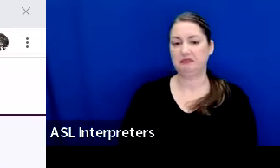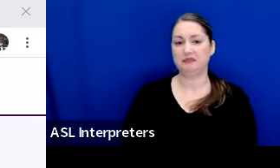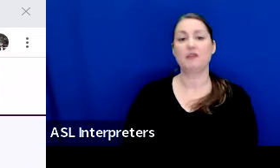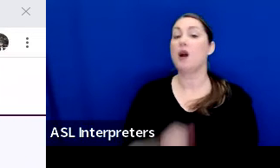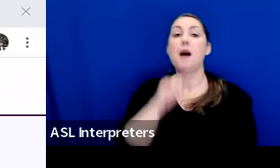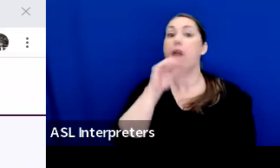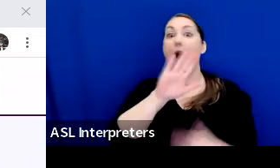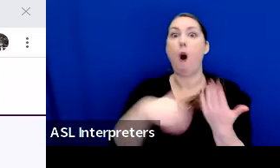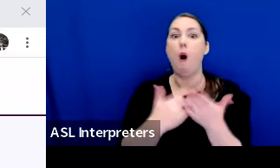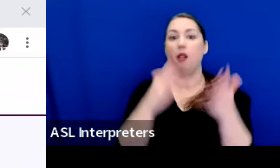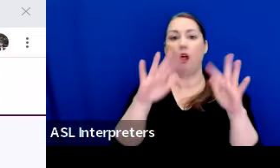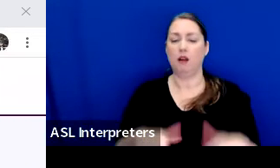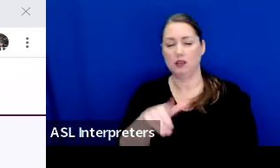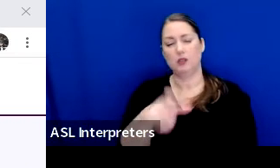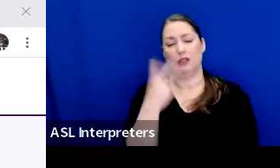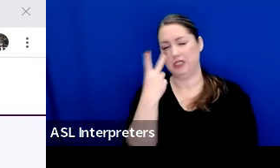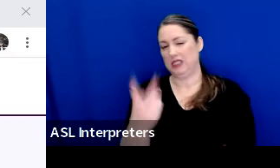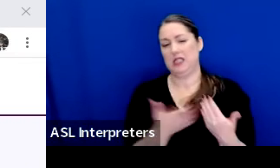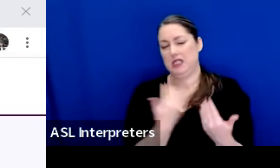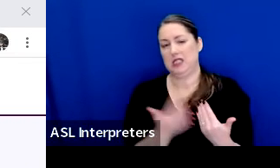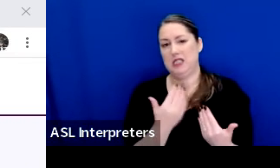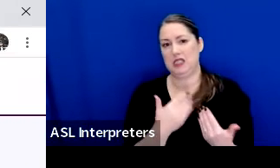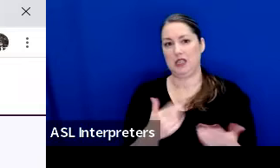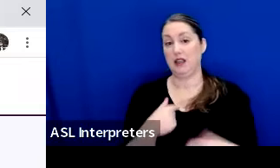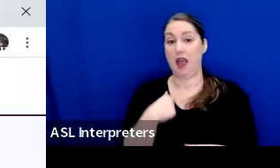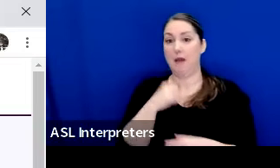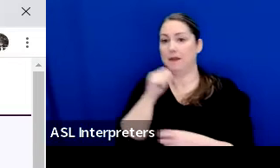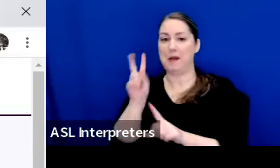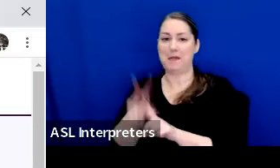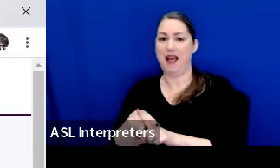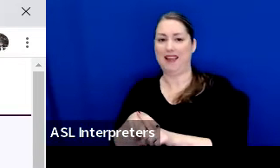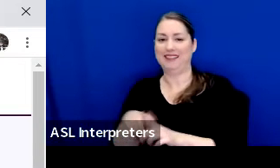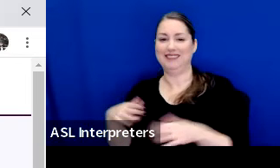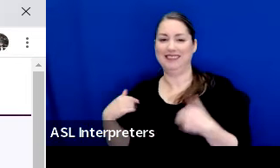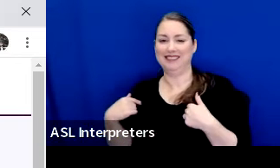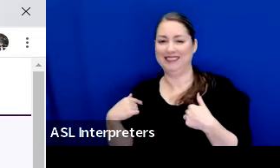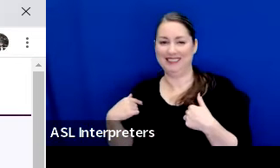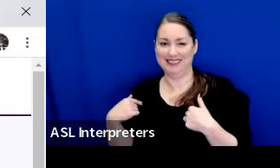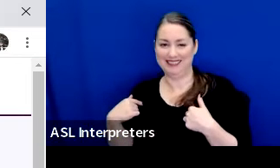It is pretty easy, though, because I don't want to apply for another account. I've actually actually had several.